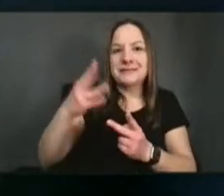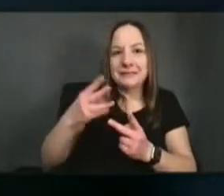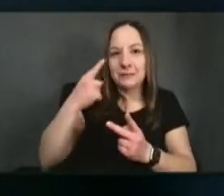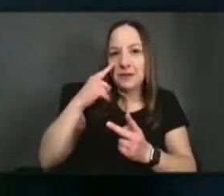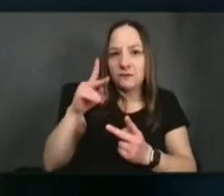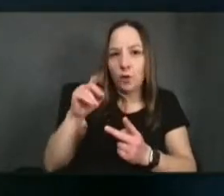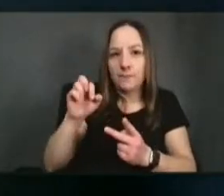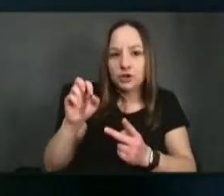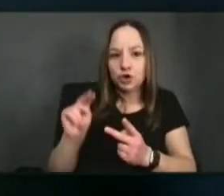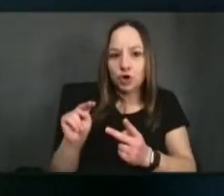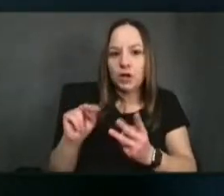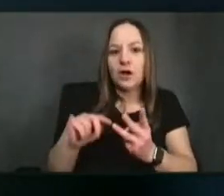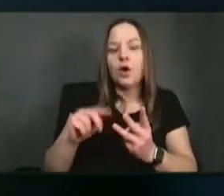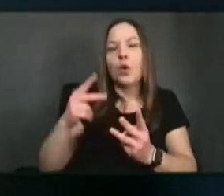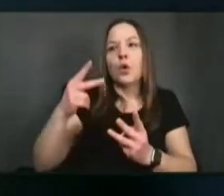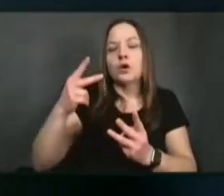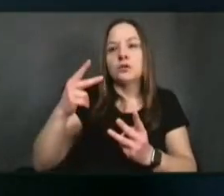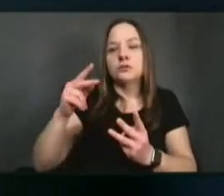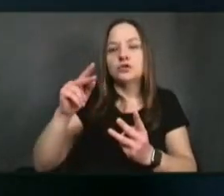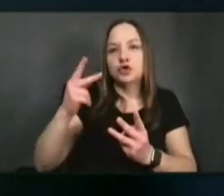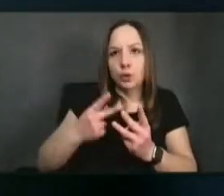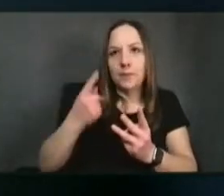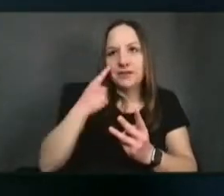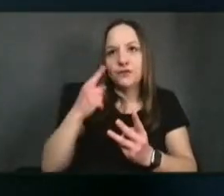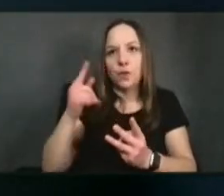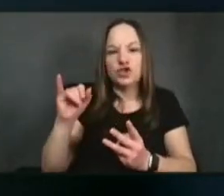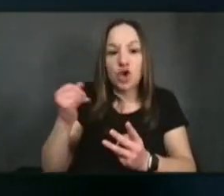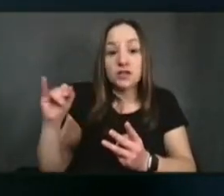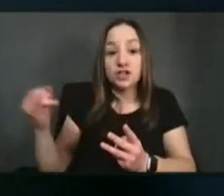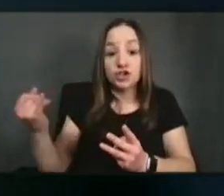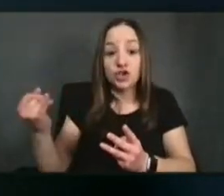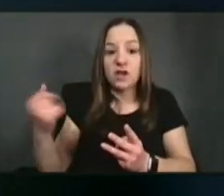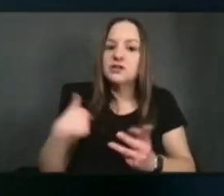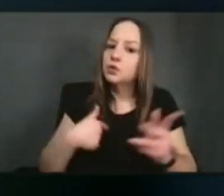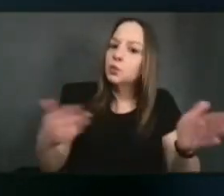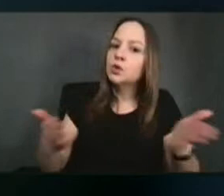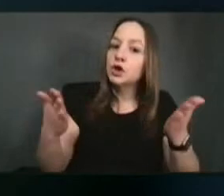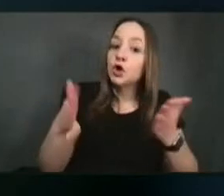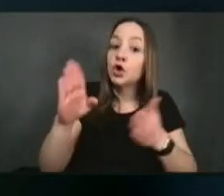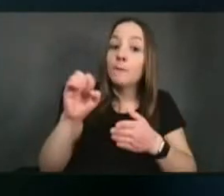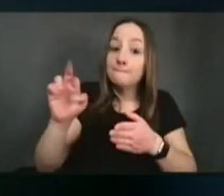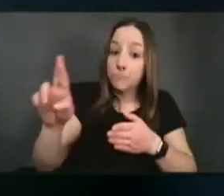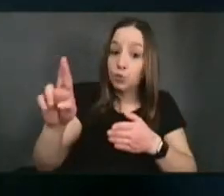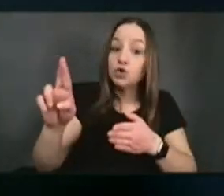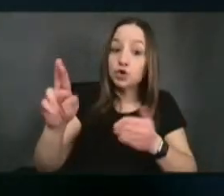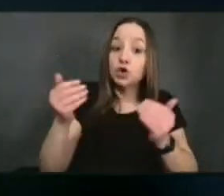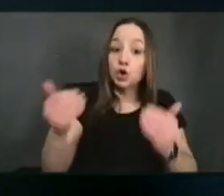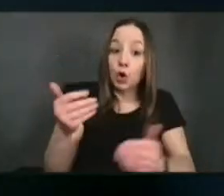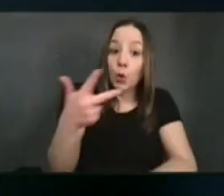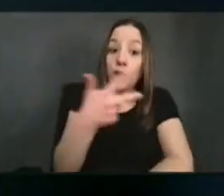six months ago from Moderna or two months ago for Johnson and Johnson. We strongly encourage